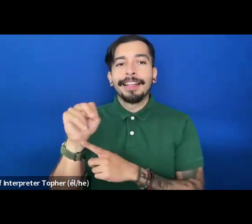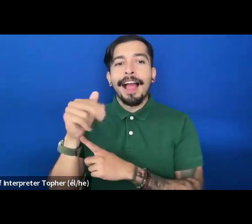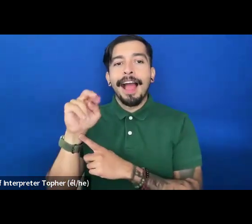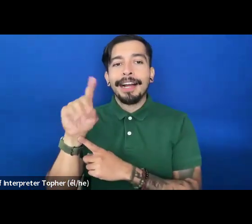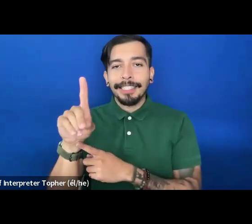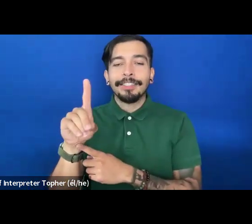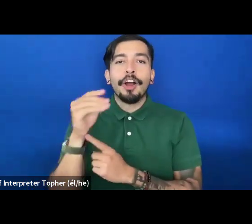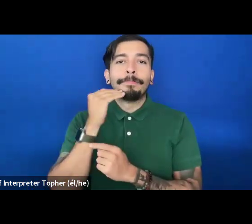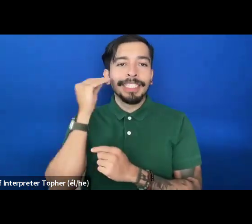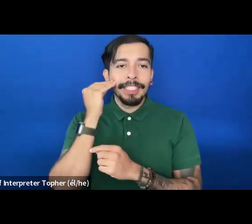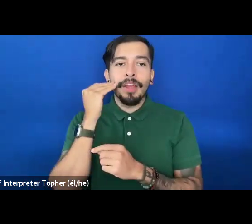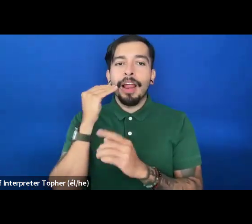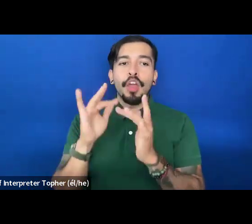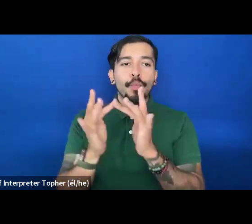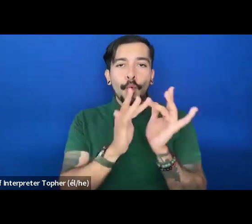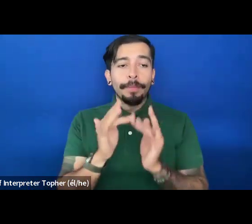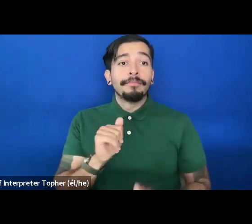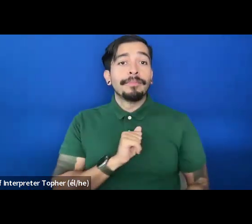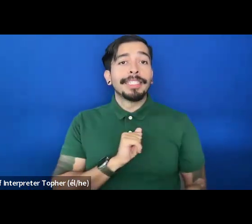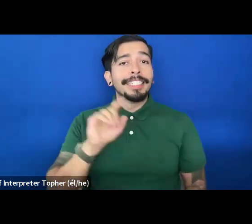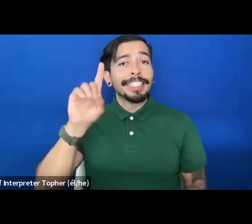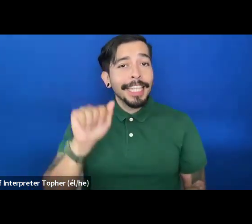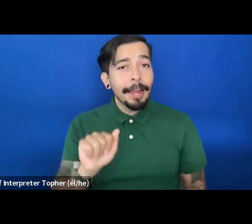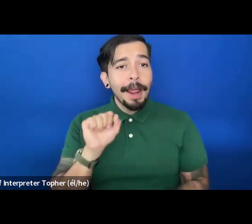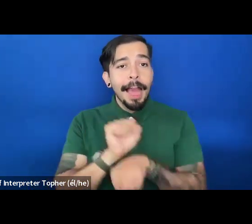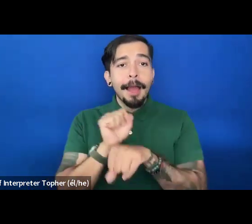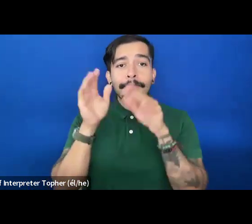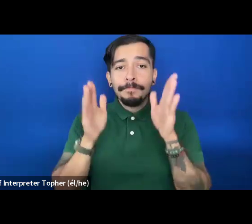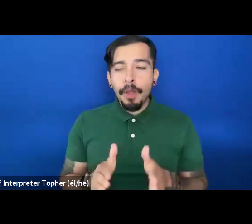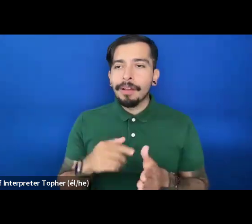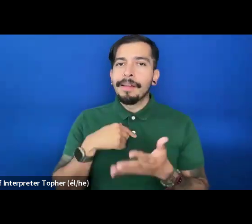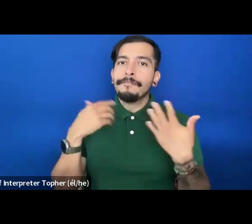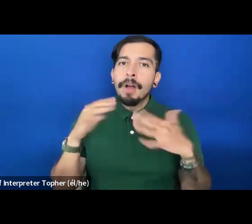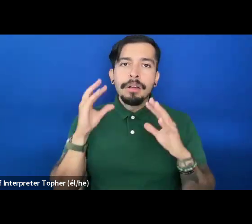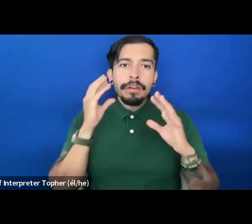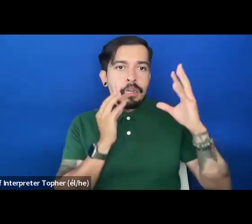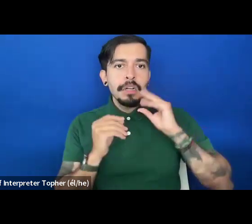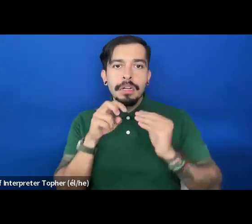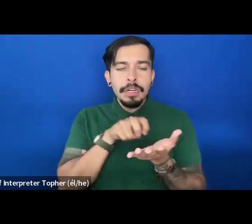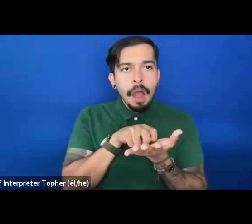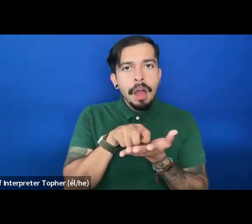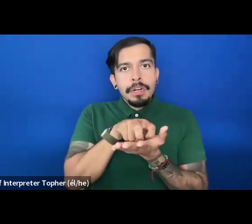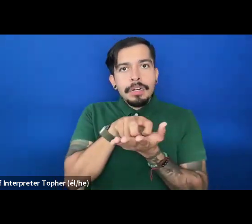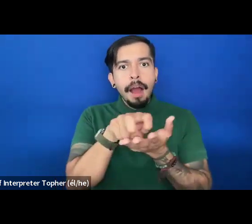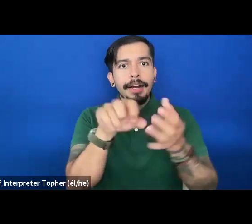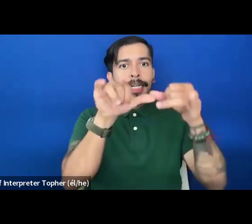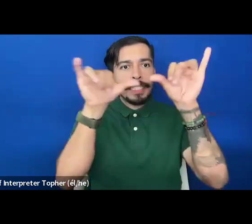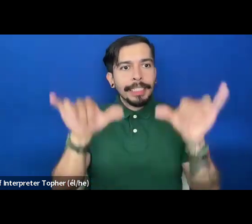and have navigated systems to manage my care. For those of you who are, who are unfamiliar with Hand in Hand,